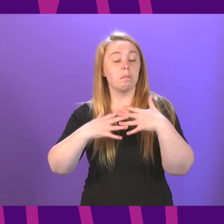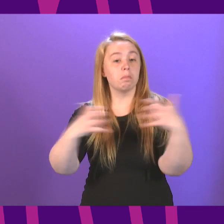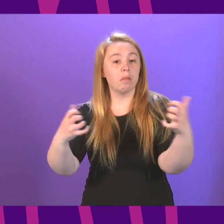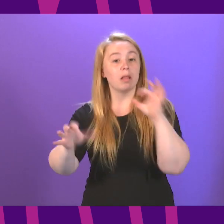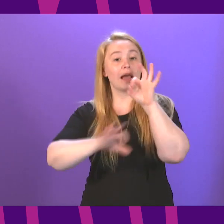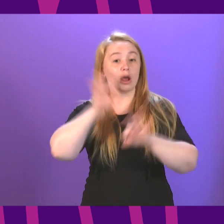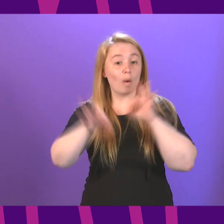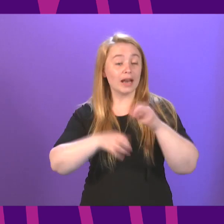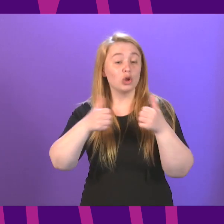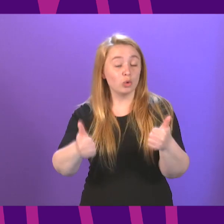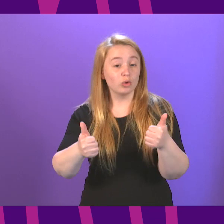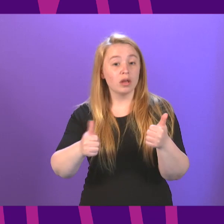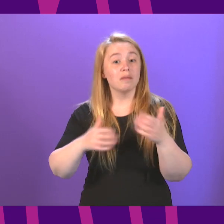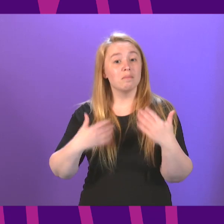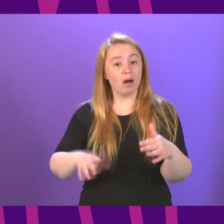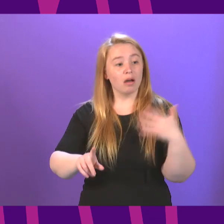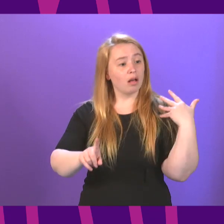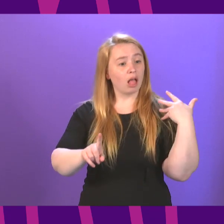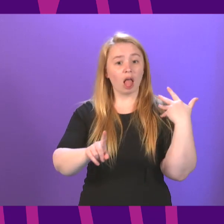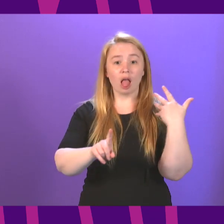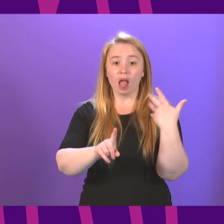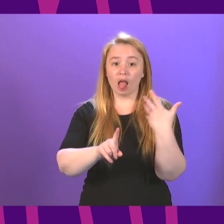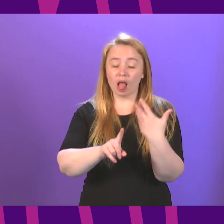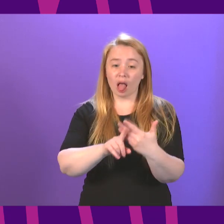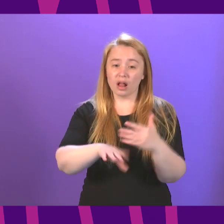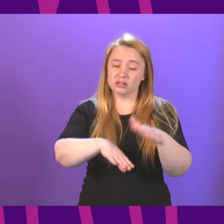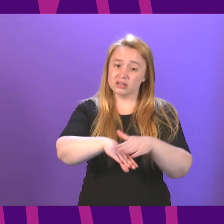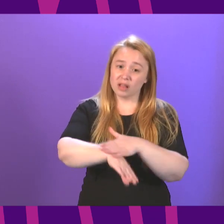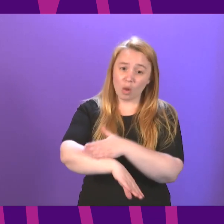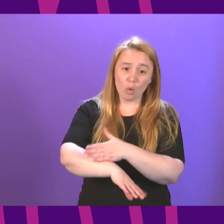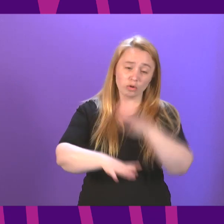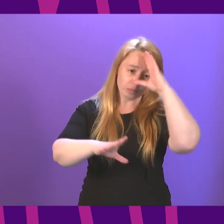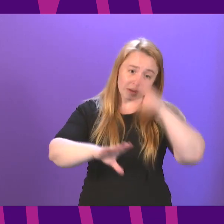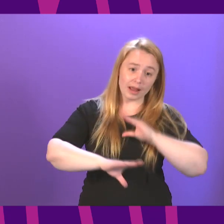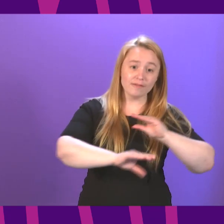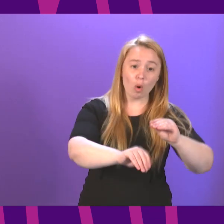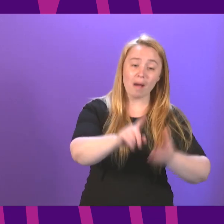far too long for families to be informed of the possible outcomes for their children. We have a